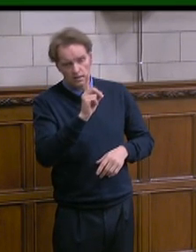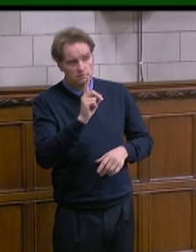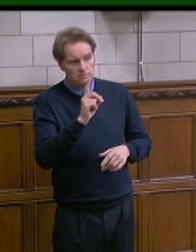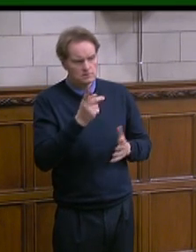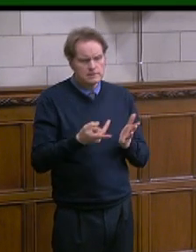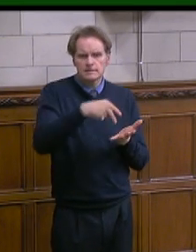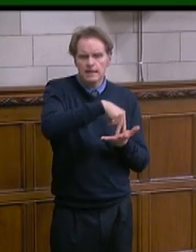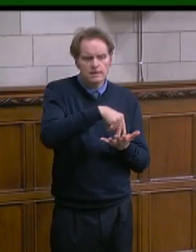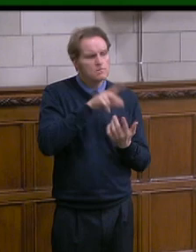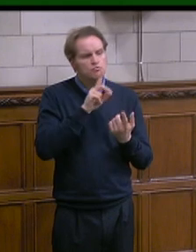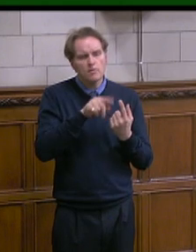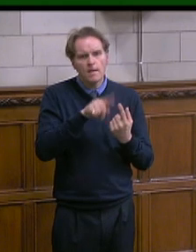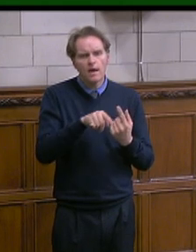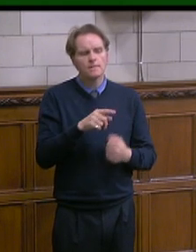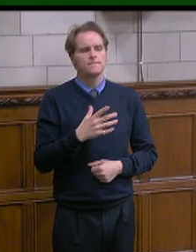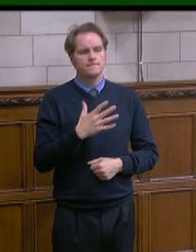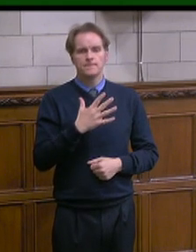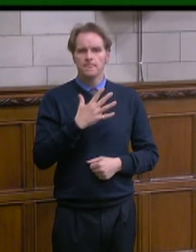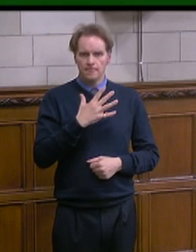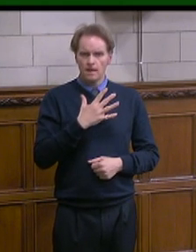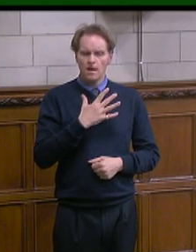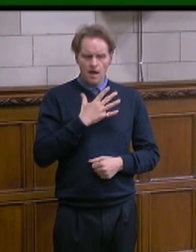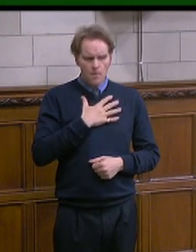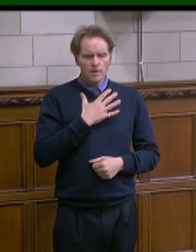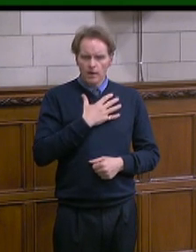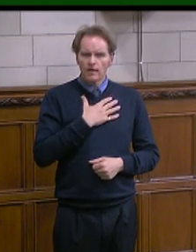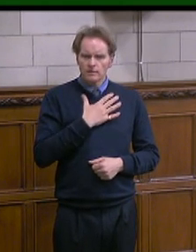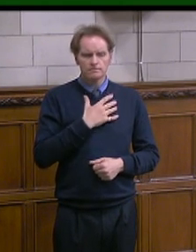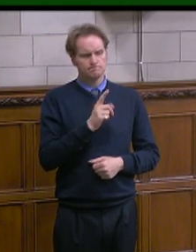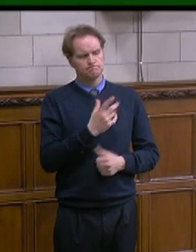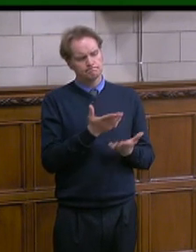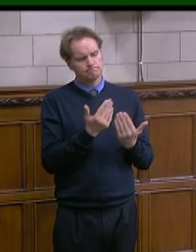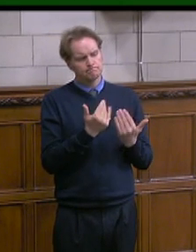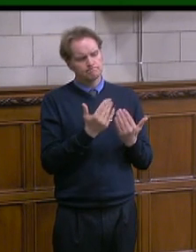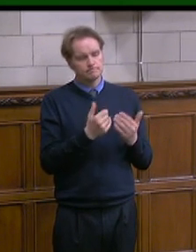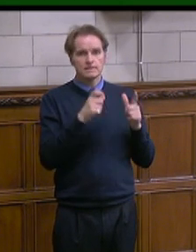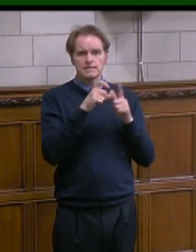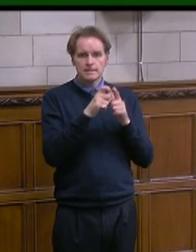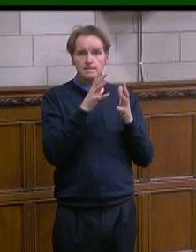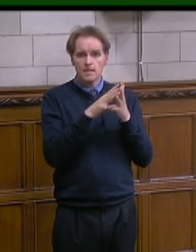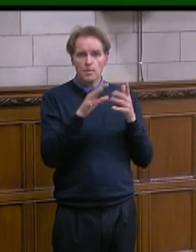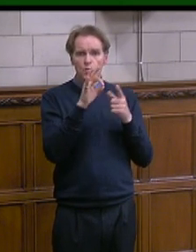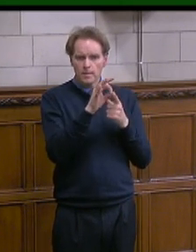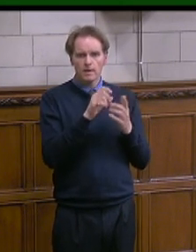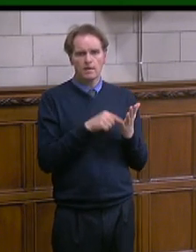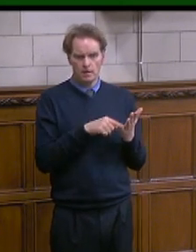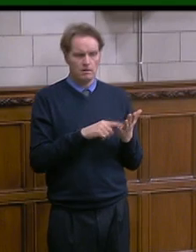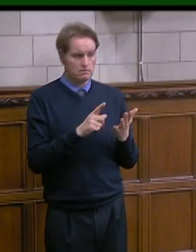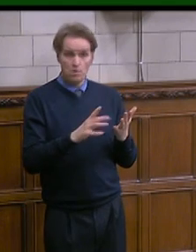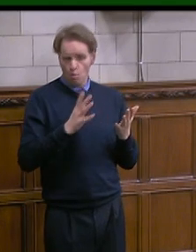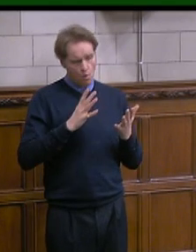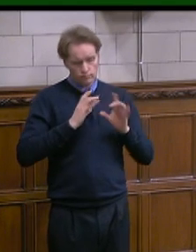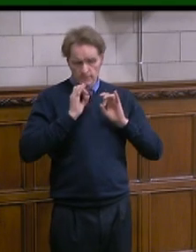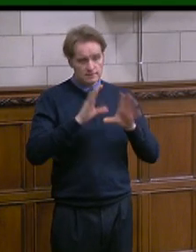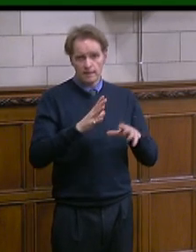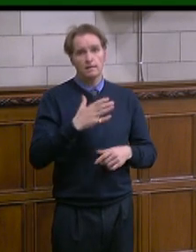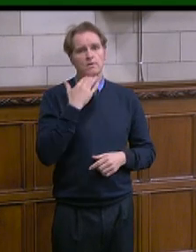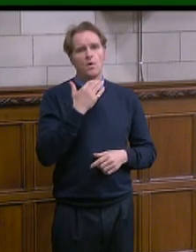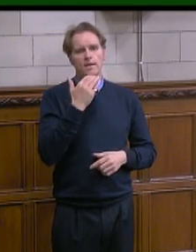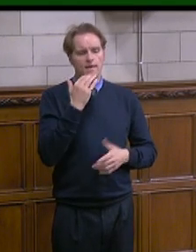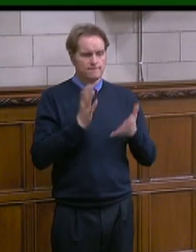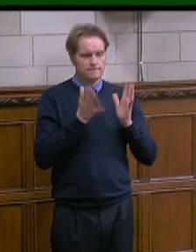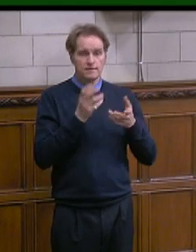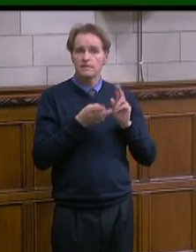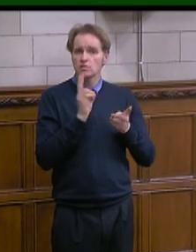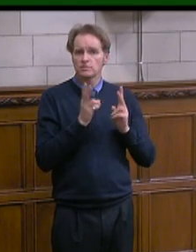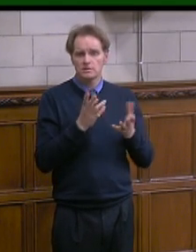the fact that the Department for Work and Pensions has reported and highlighted a shortage